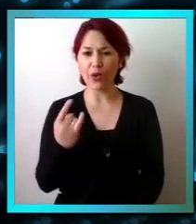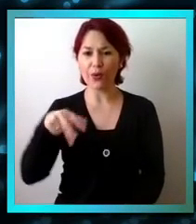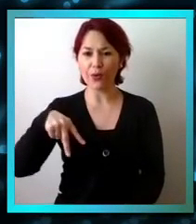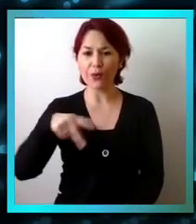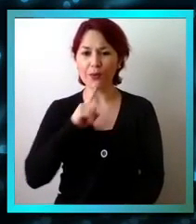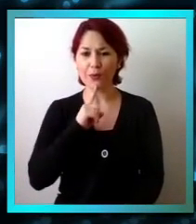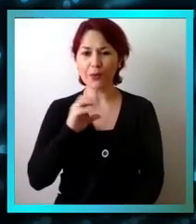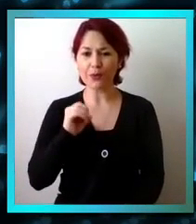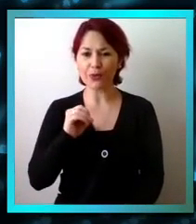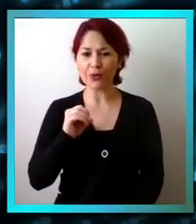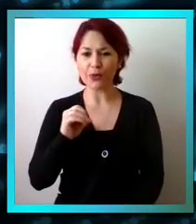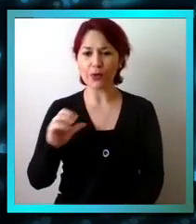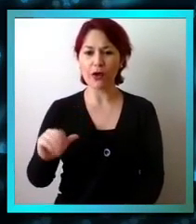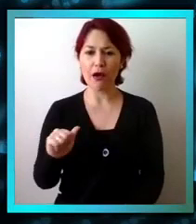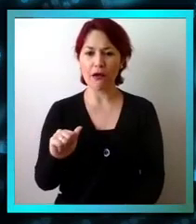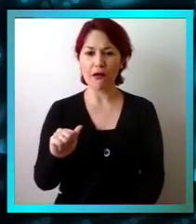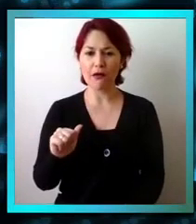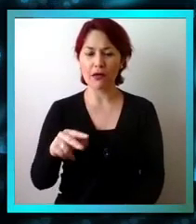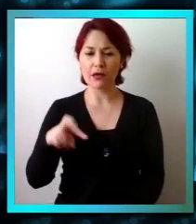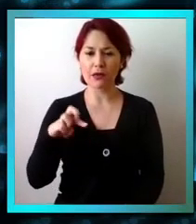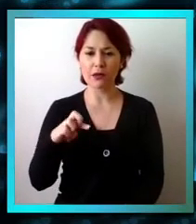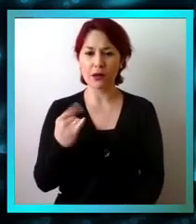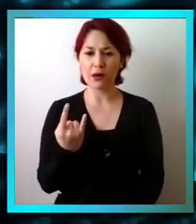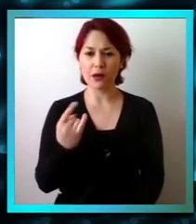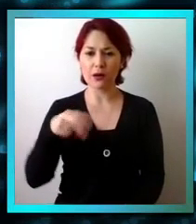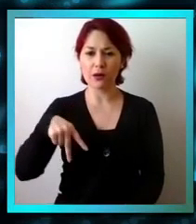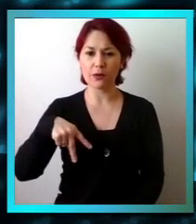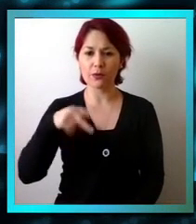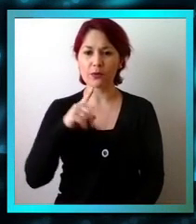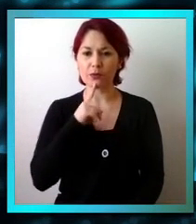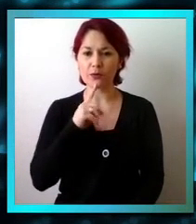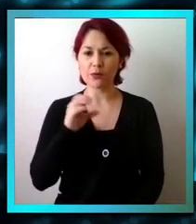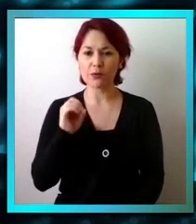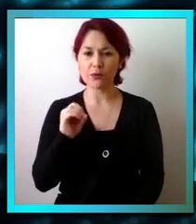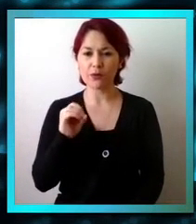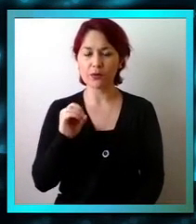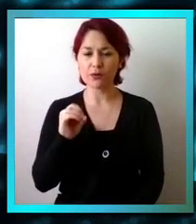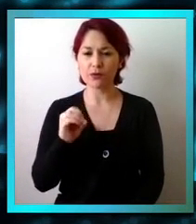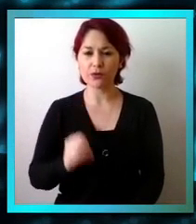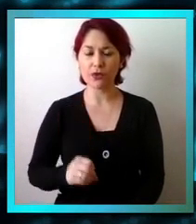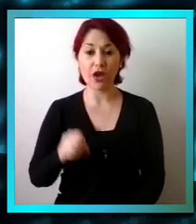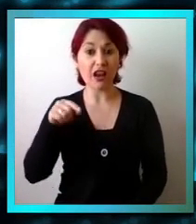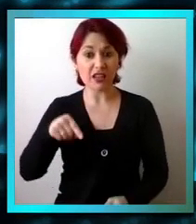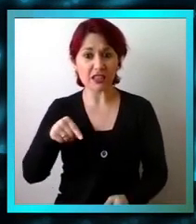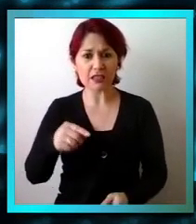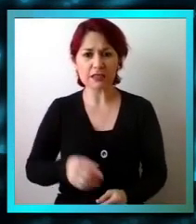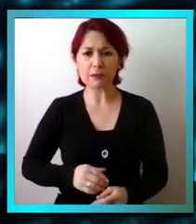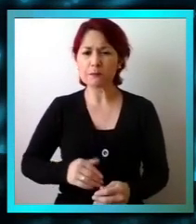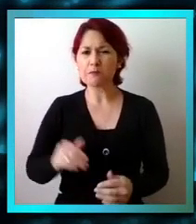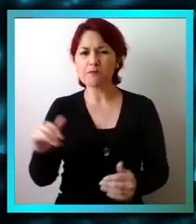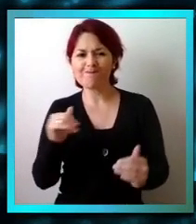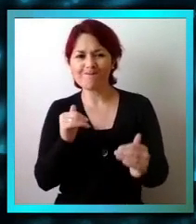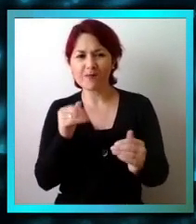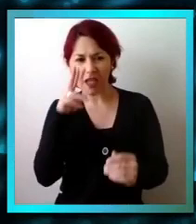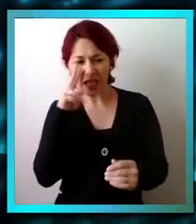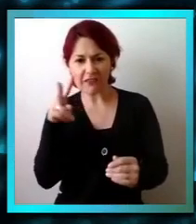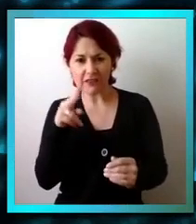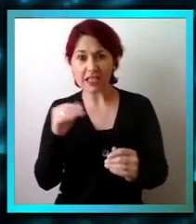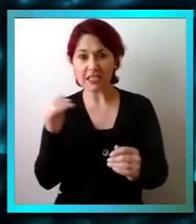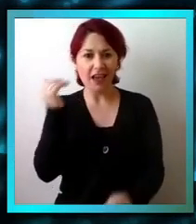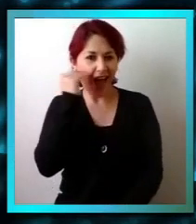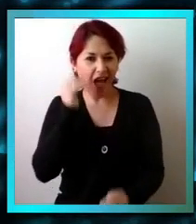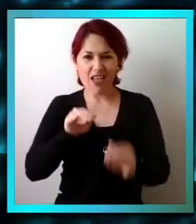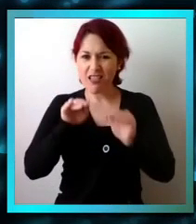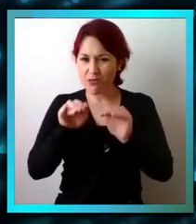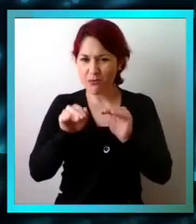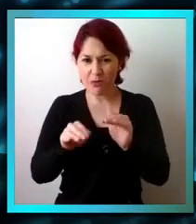networks and at the same way at the same time this security solution uh they are adapted for their